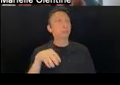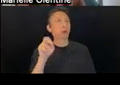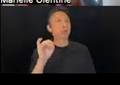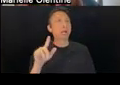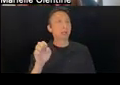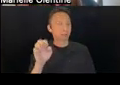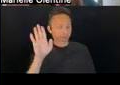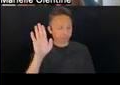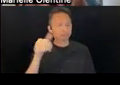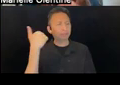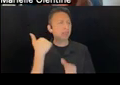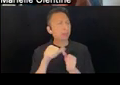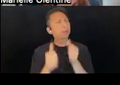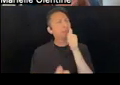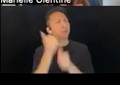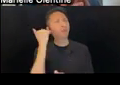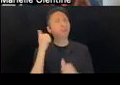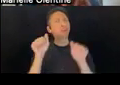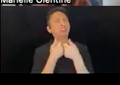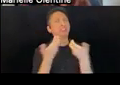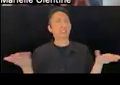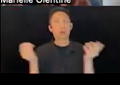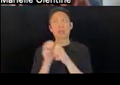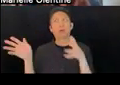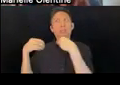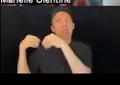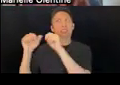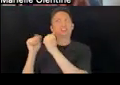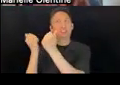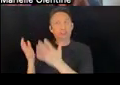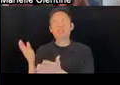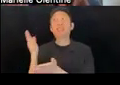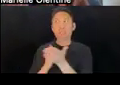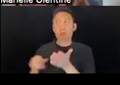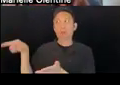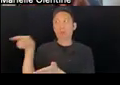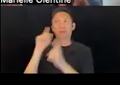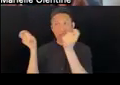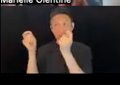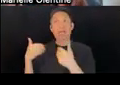yourself or if you have a sales agent, be as involved as you possibly can in the process.